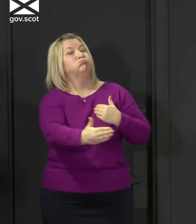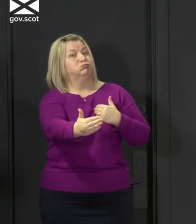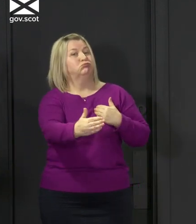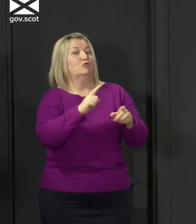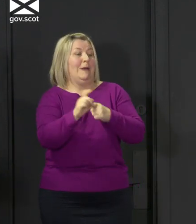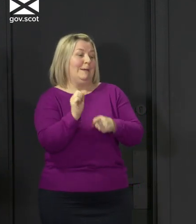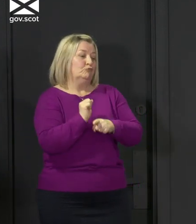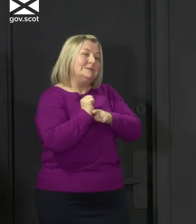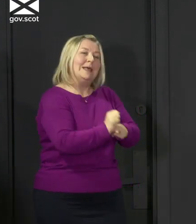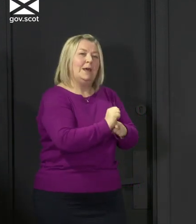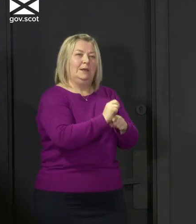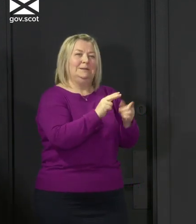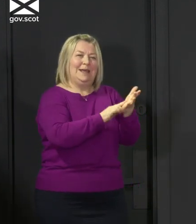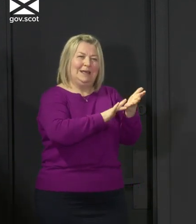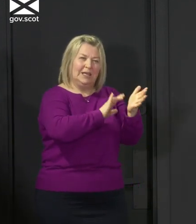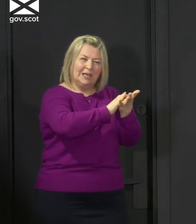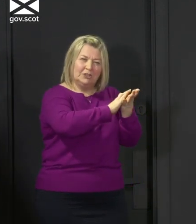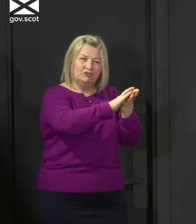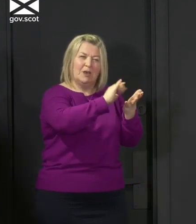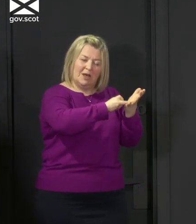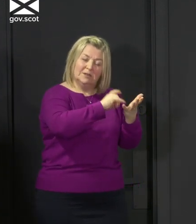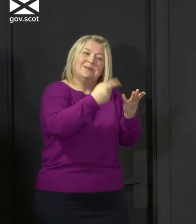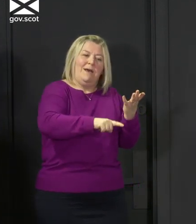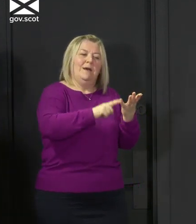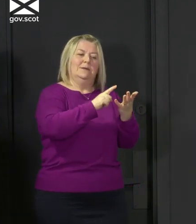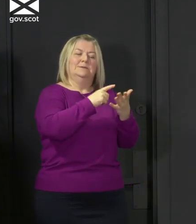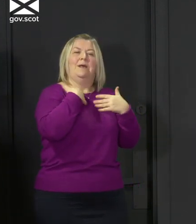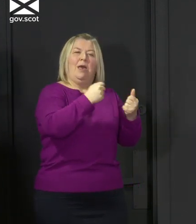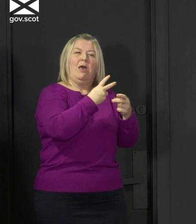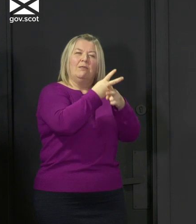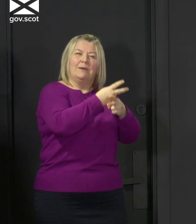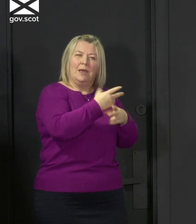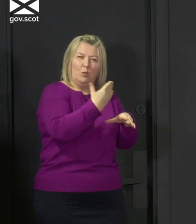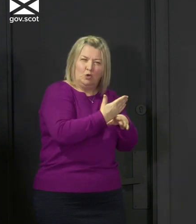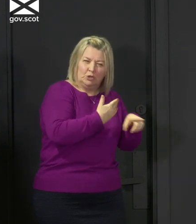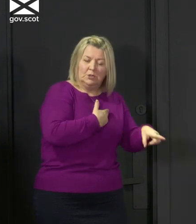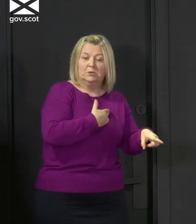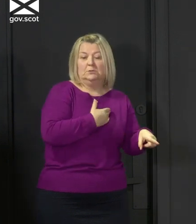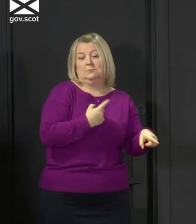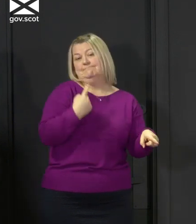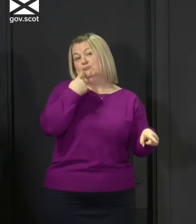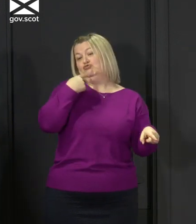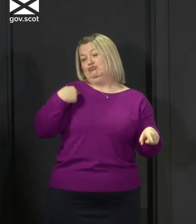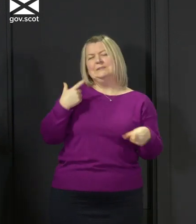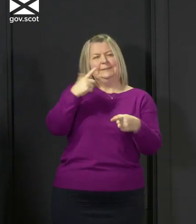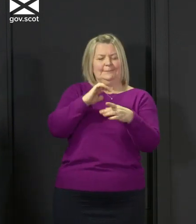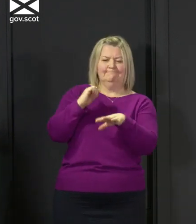Two weeks ago, we established a nationwide network of Community Hubs and Assessment Centres